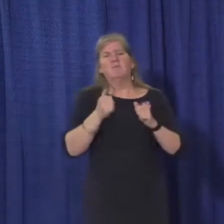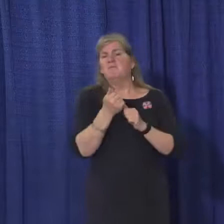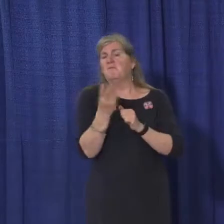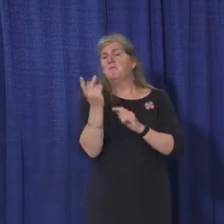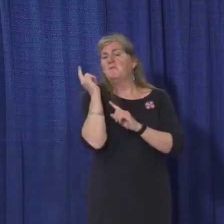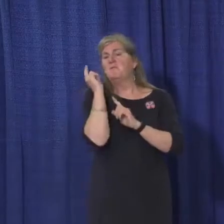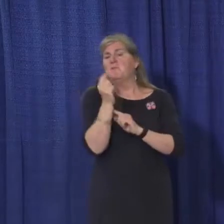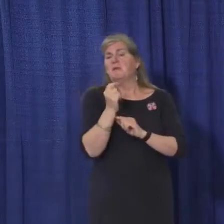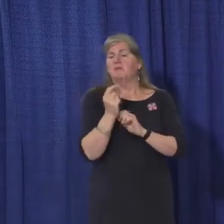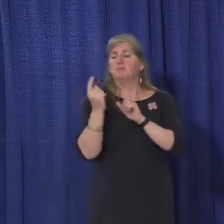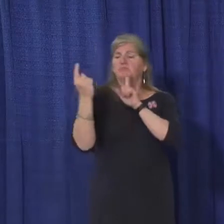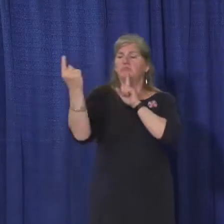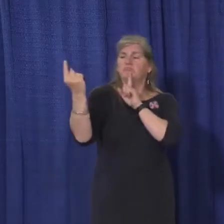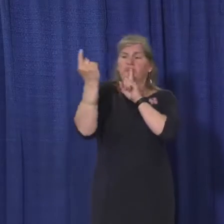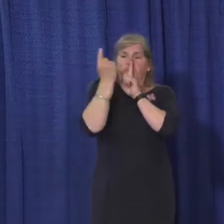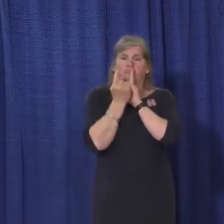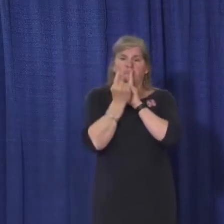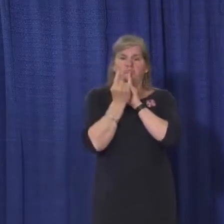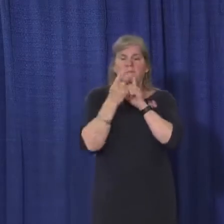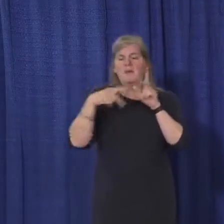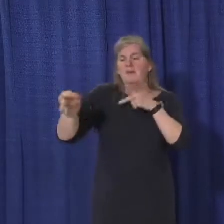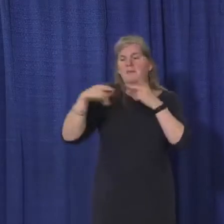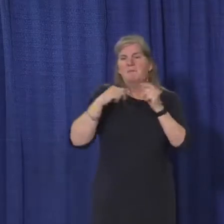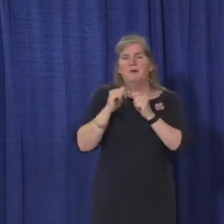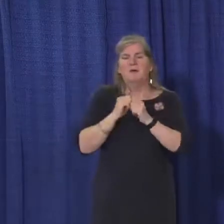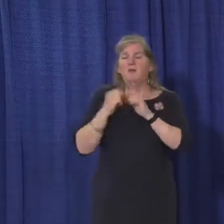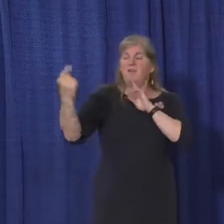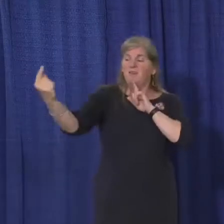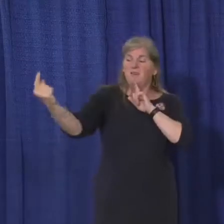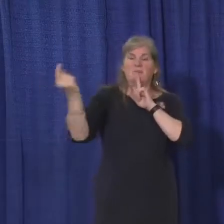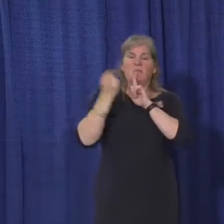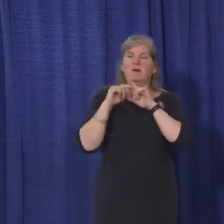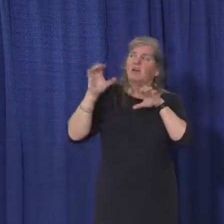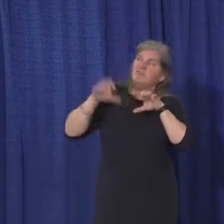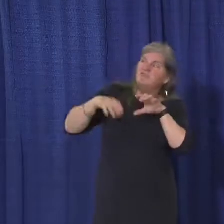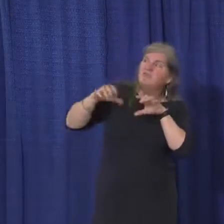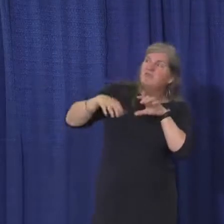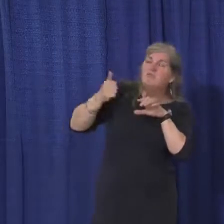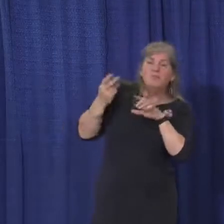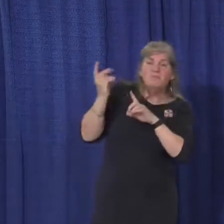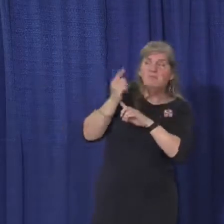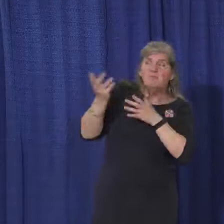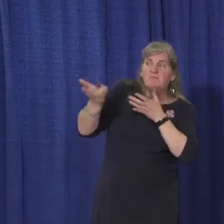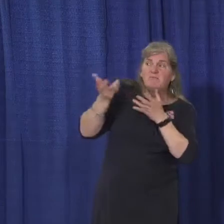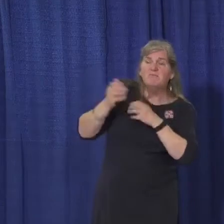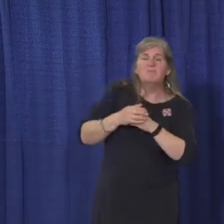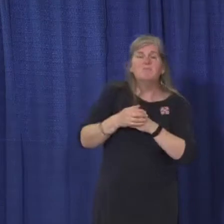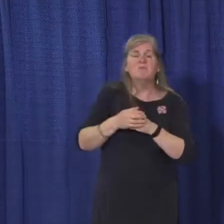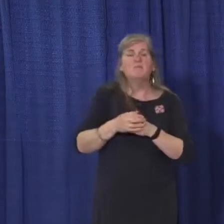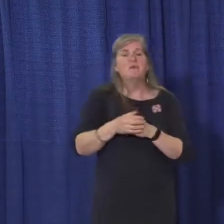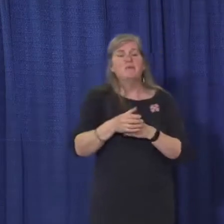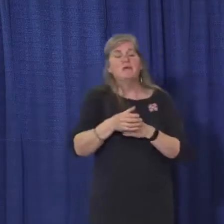someone for a few more minutes at a party without proper physical distancing, perhaps you